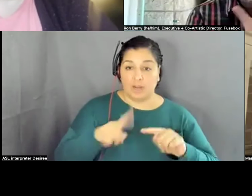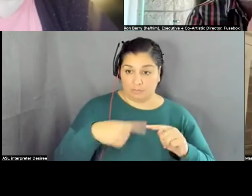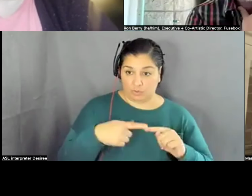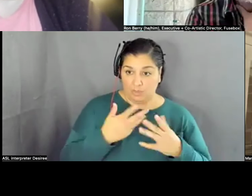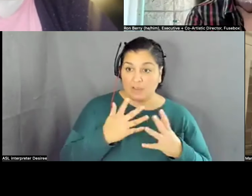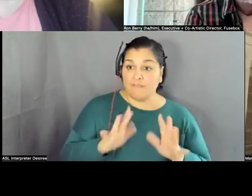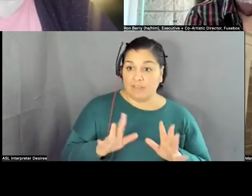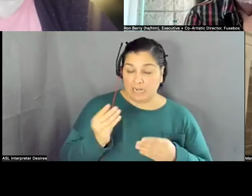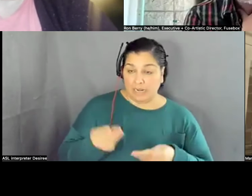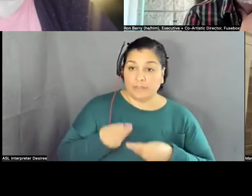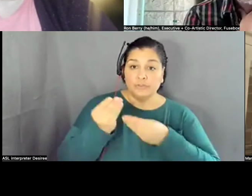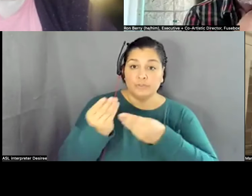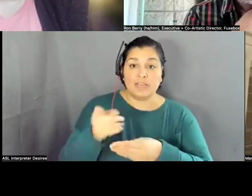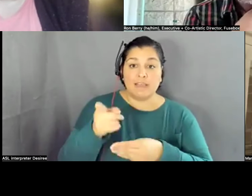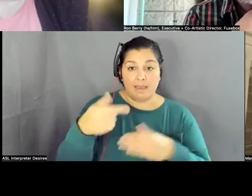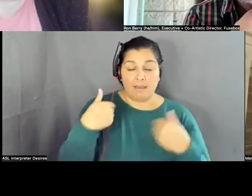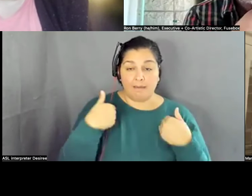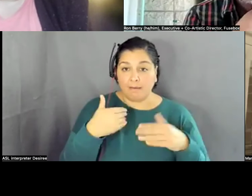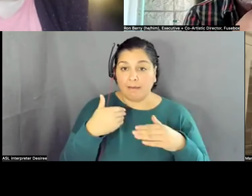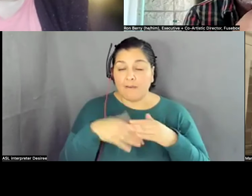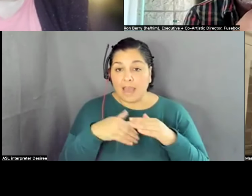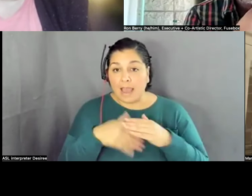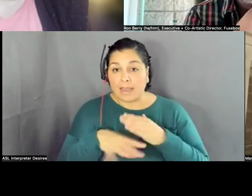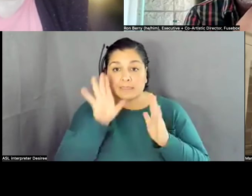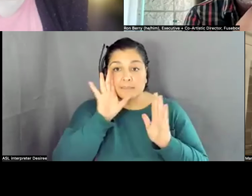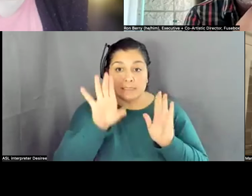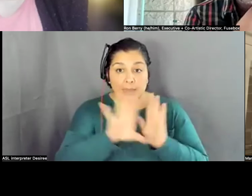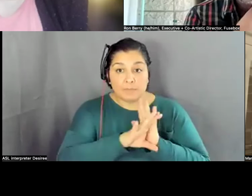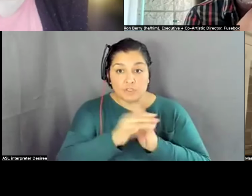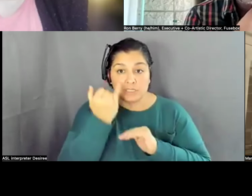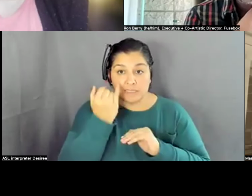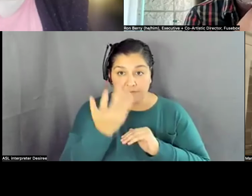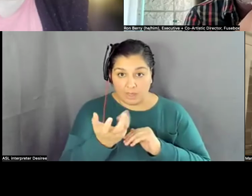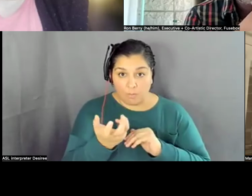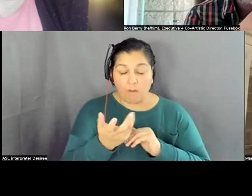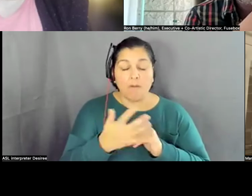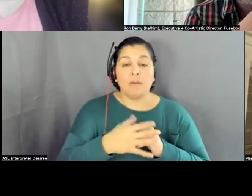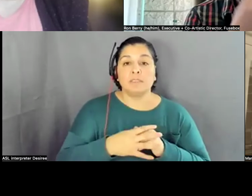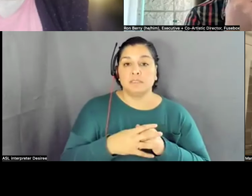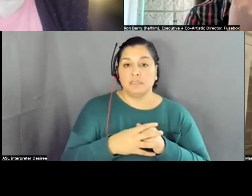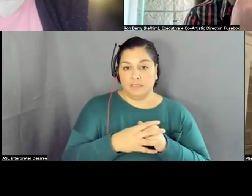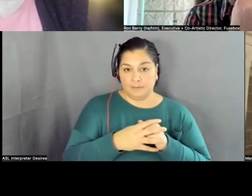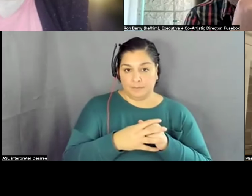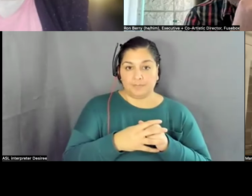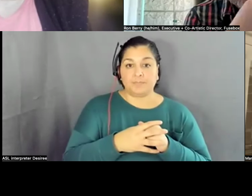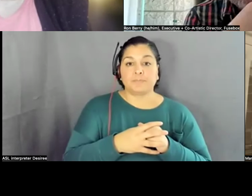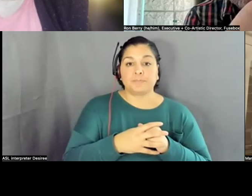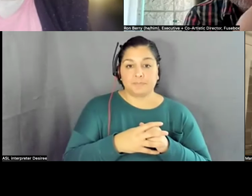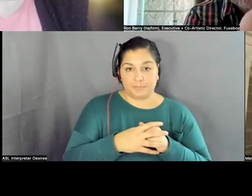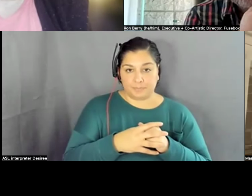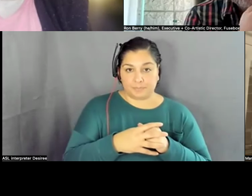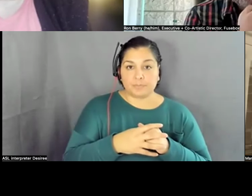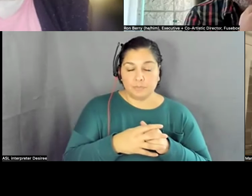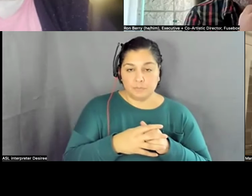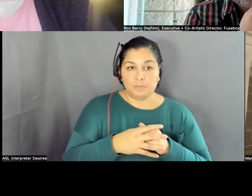They have access to images if they want them. And, you know, we, honor it.